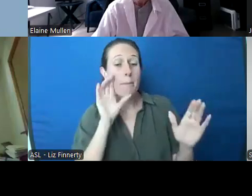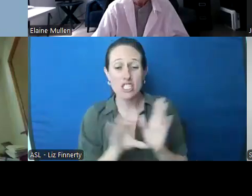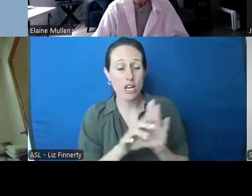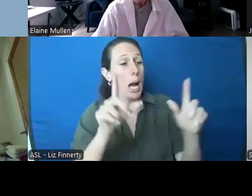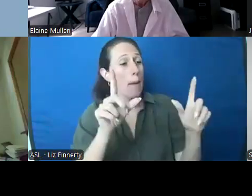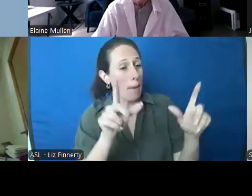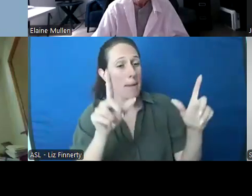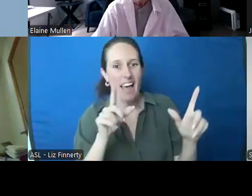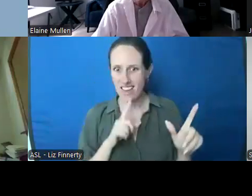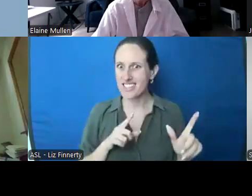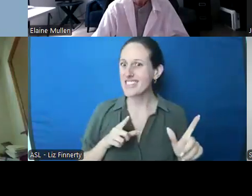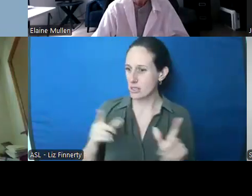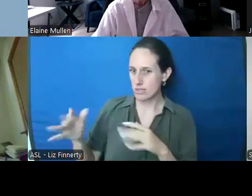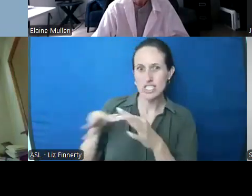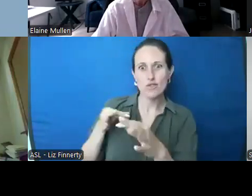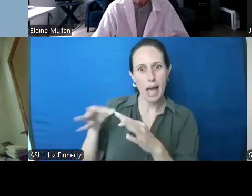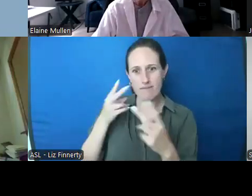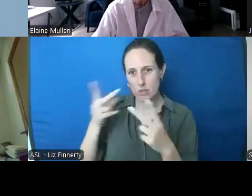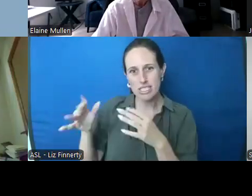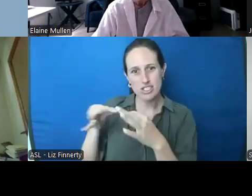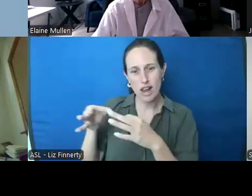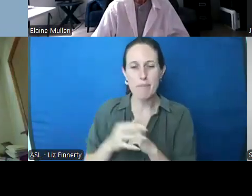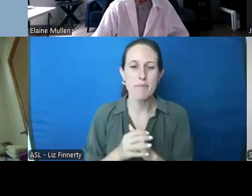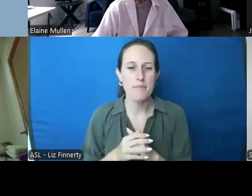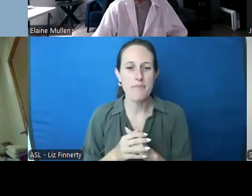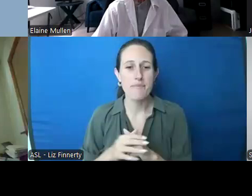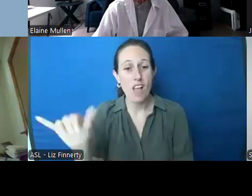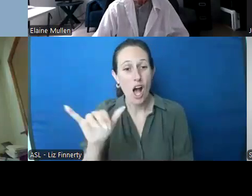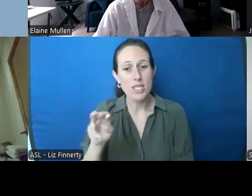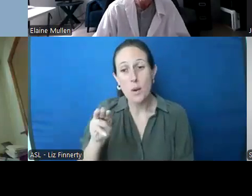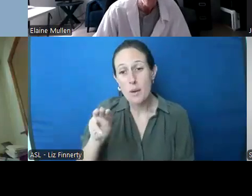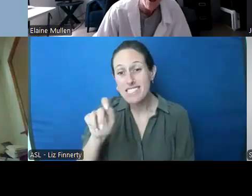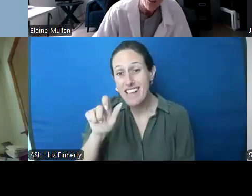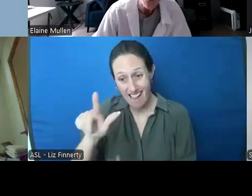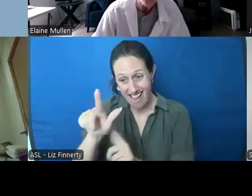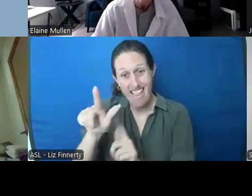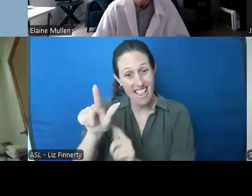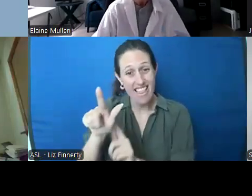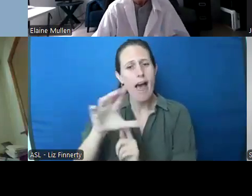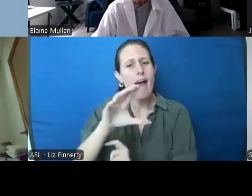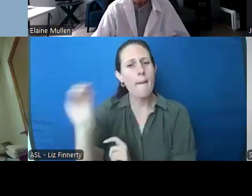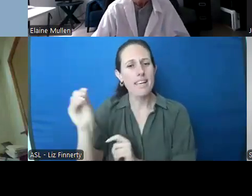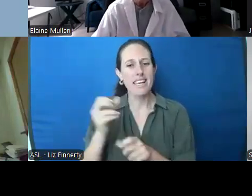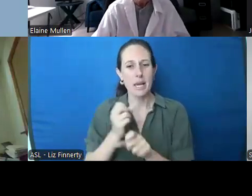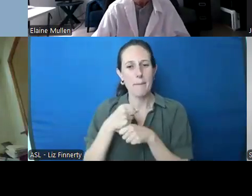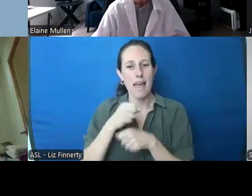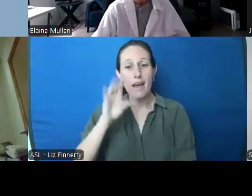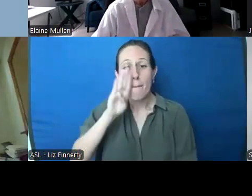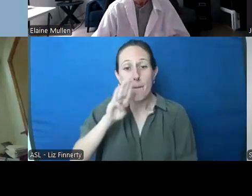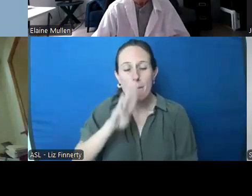wanted to point out that Mattel just released blind Barbie, so people can purchase her. I may